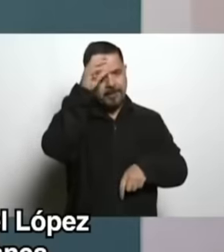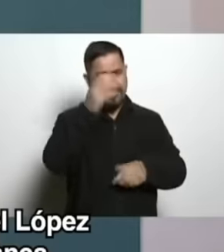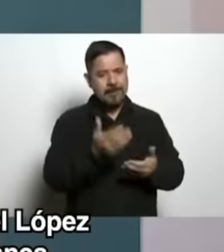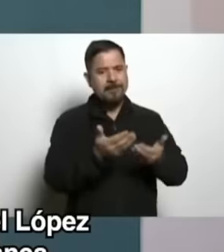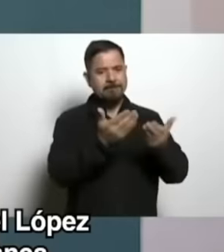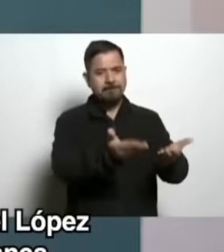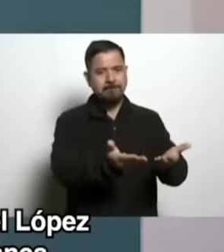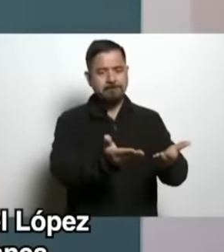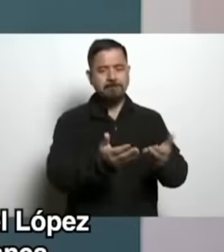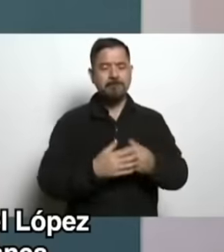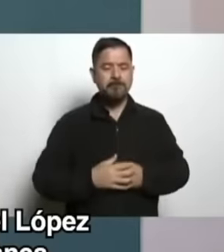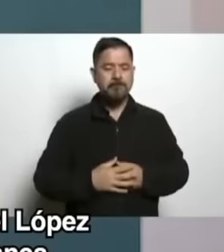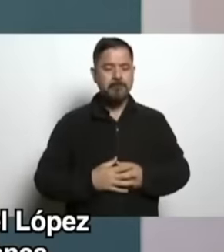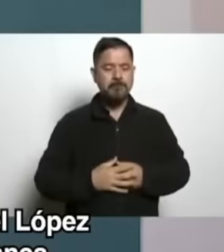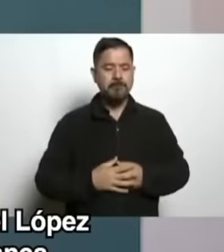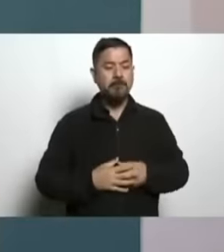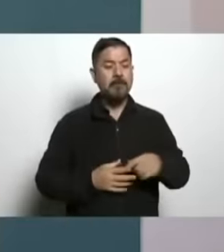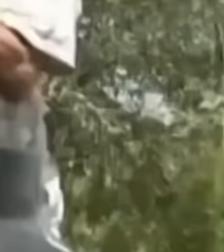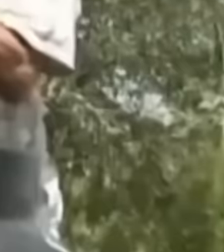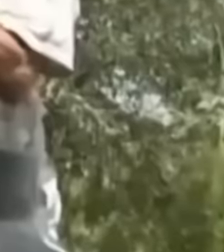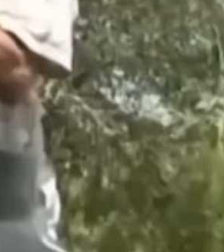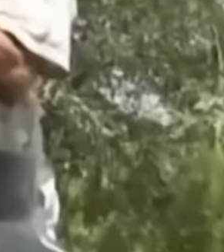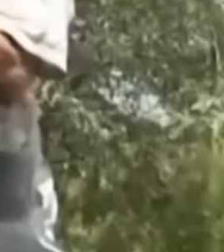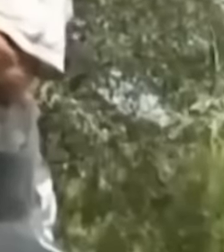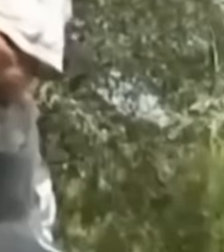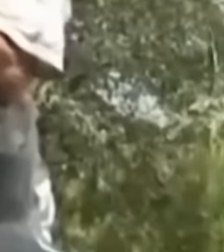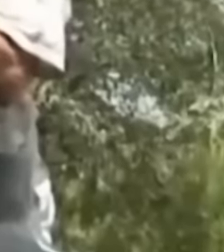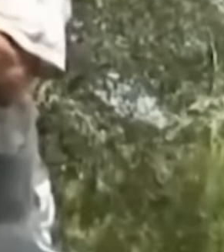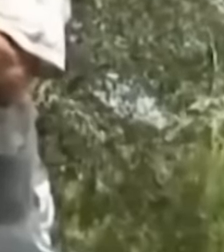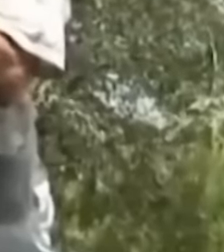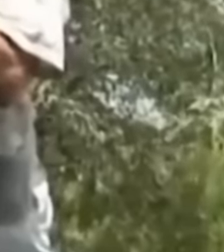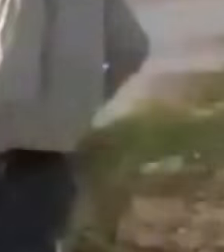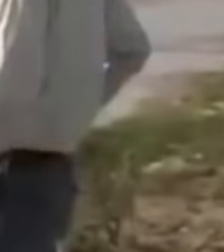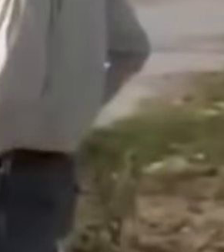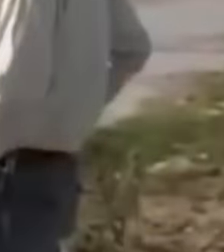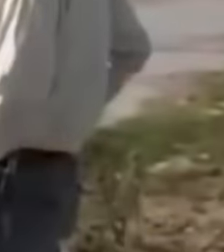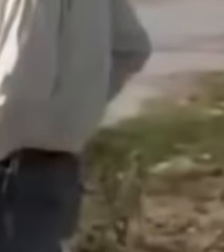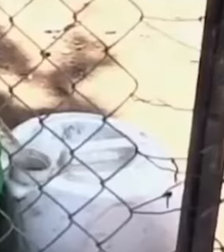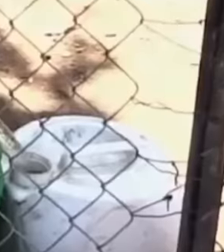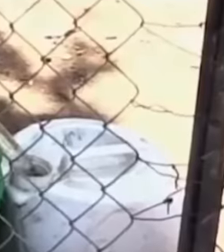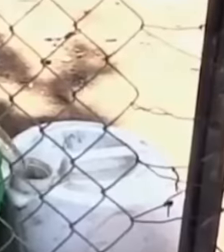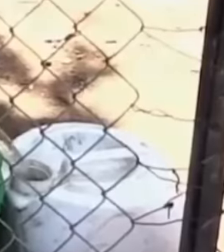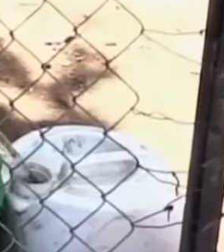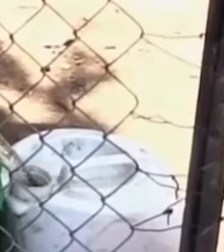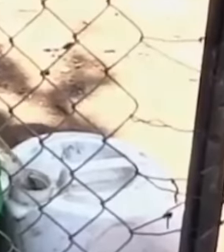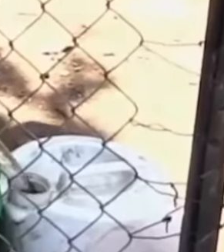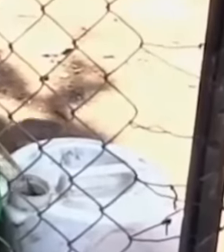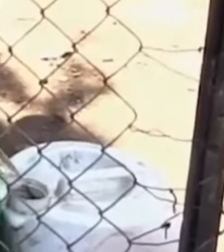Justice plan for Cananea made up of five axes, including Environmental Health and the right